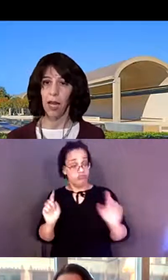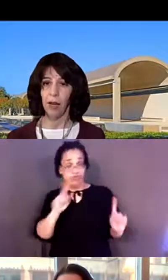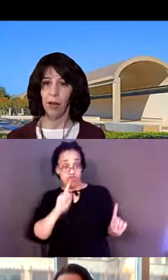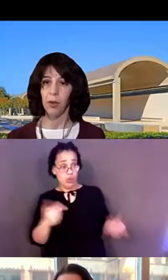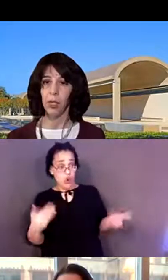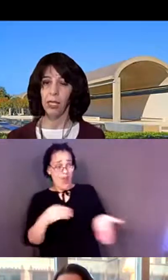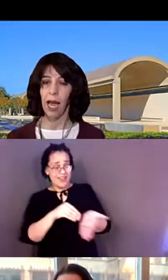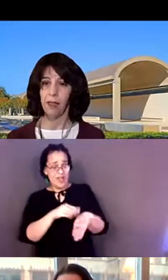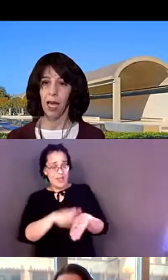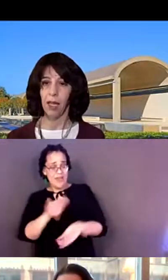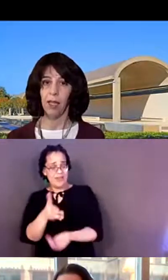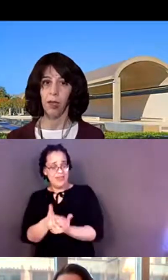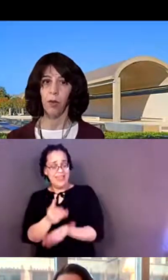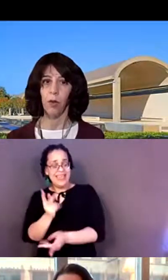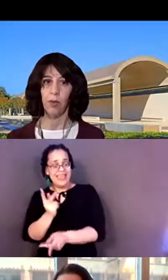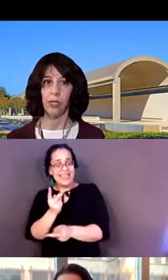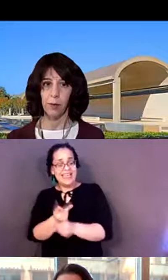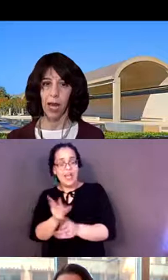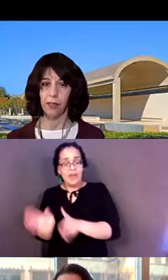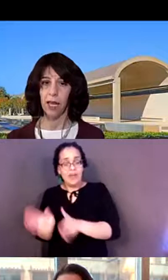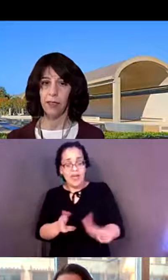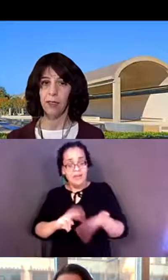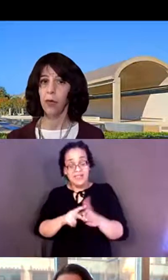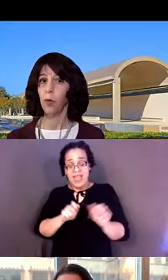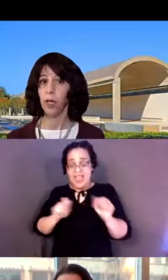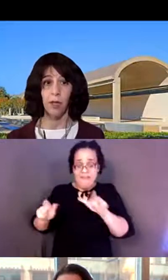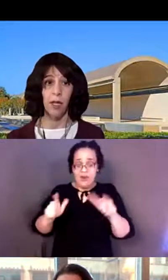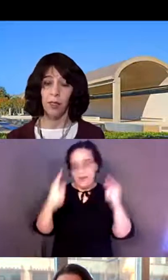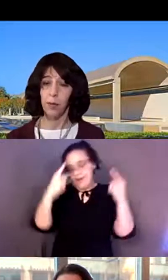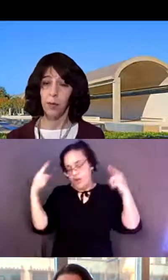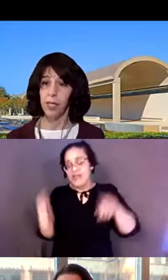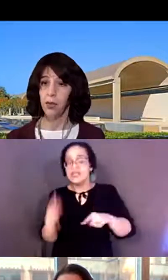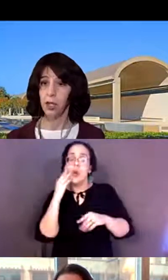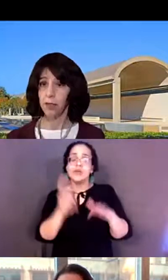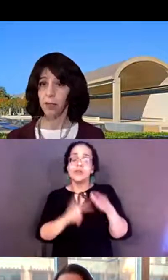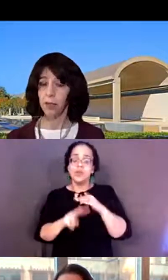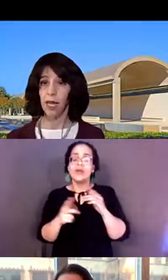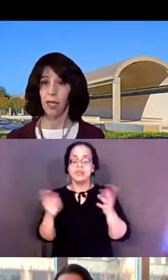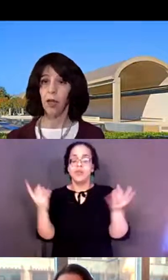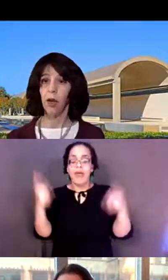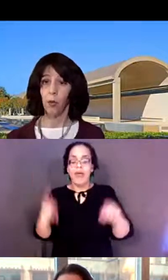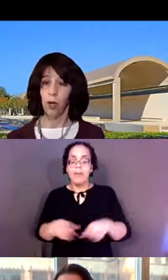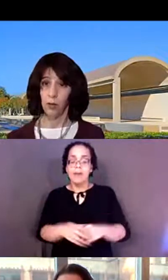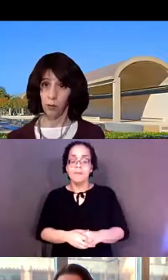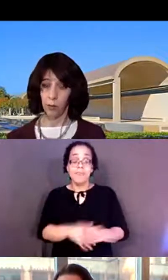everybody has that and they know what to expect. And same with limitations. Saying